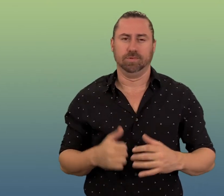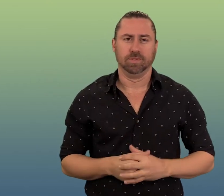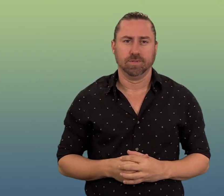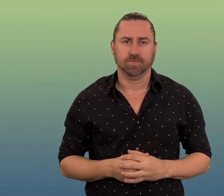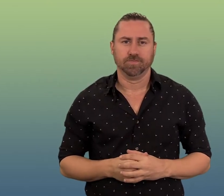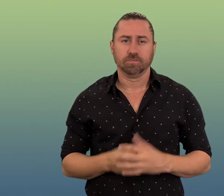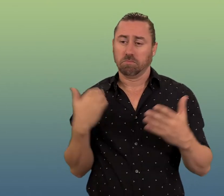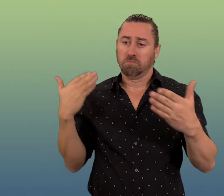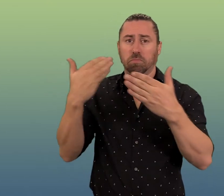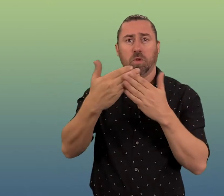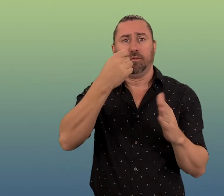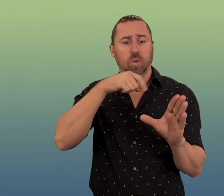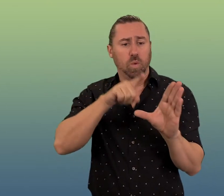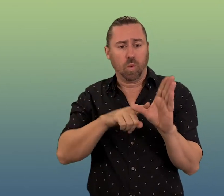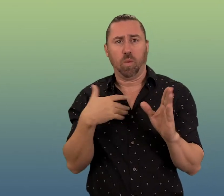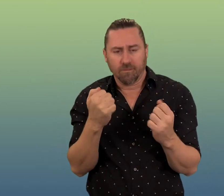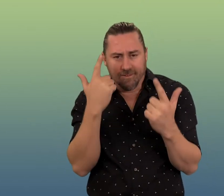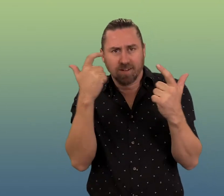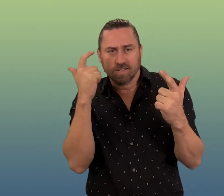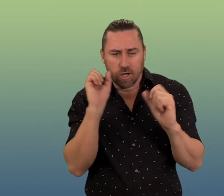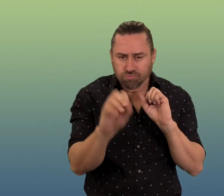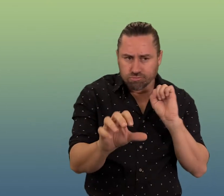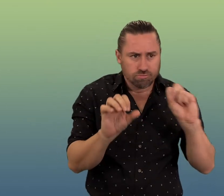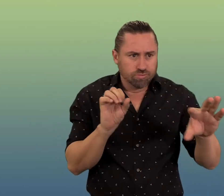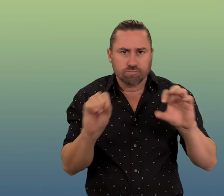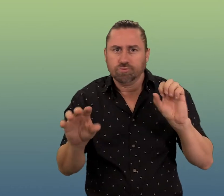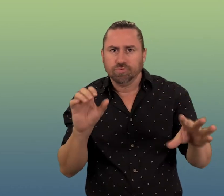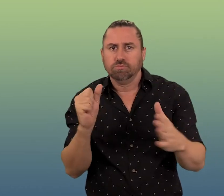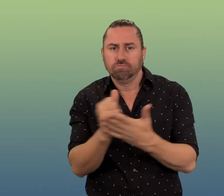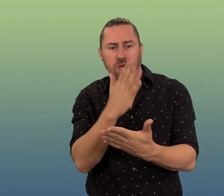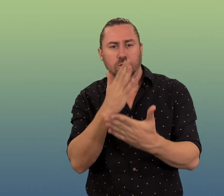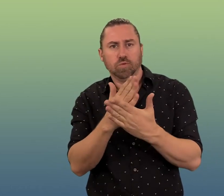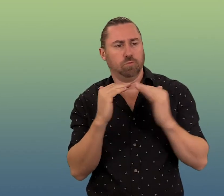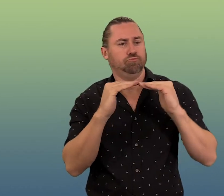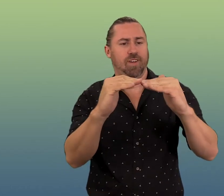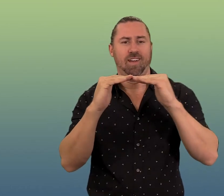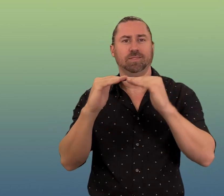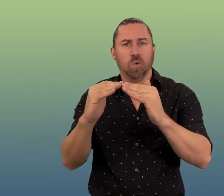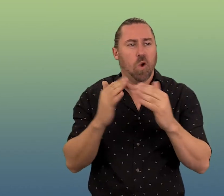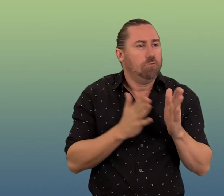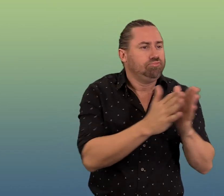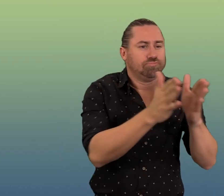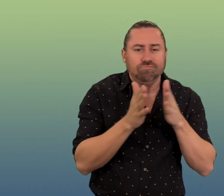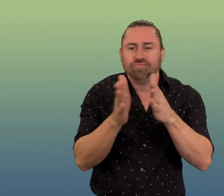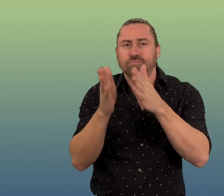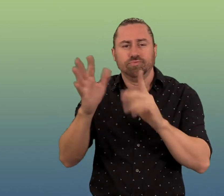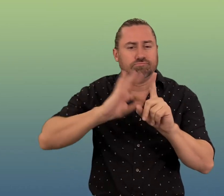Over the years, we have implemented a number of initiatives to increase the accessibility of our transport network.